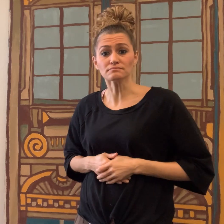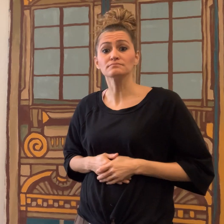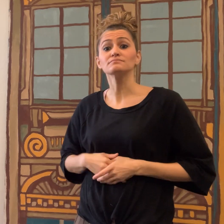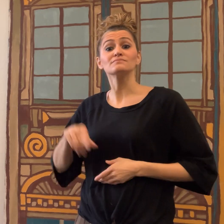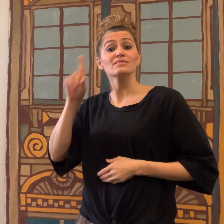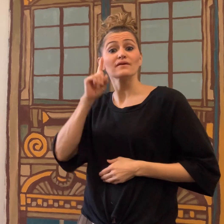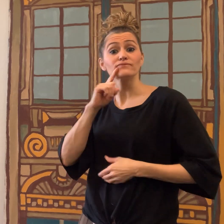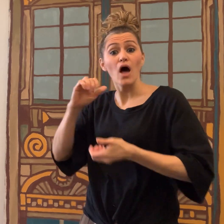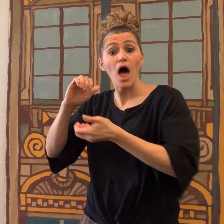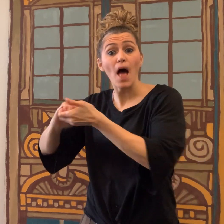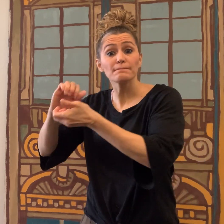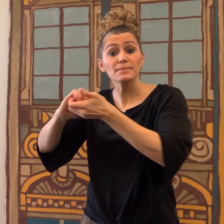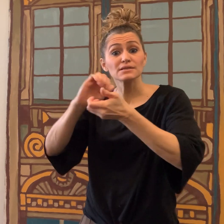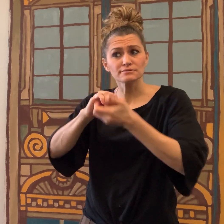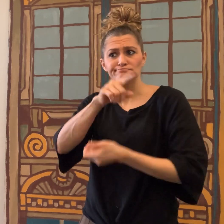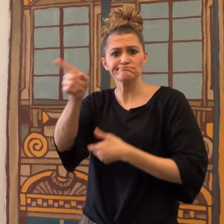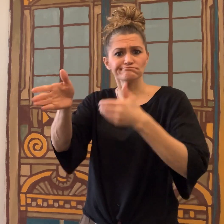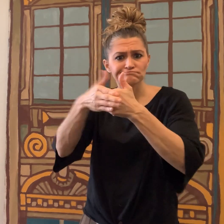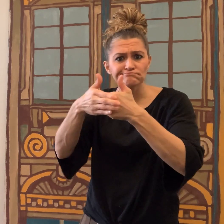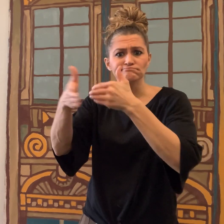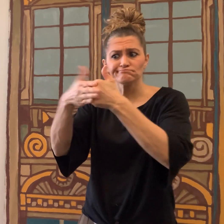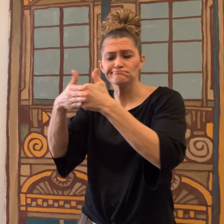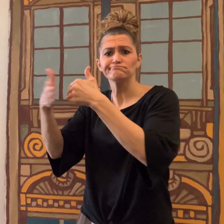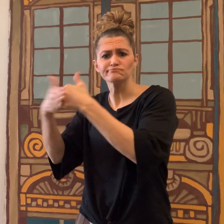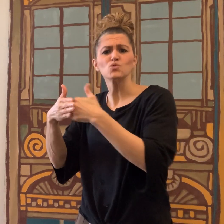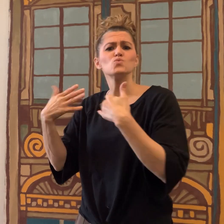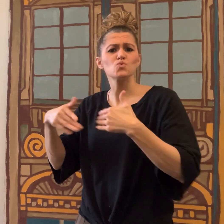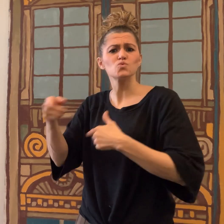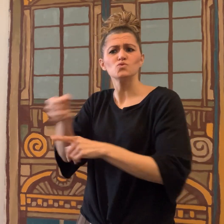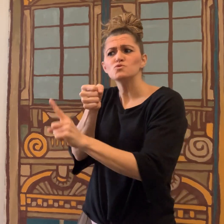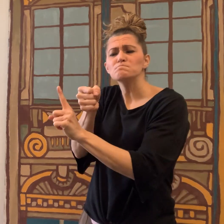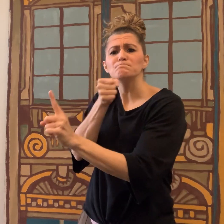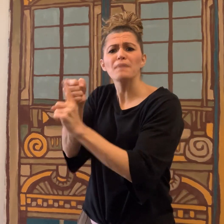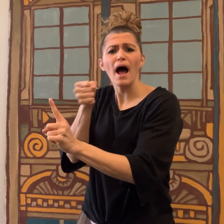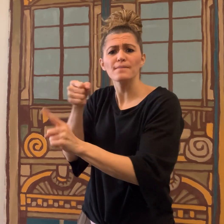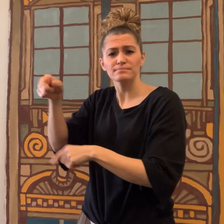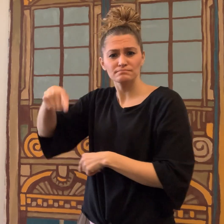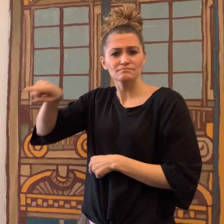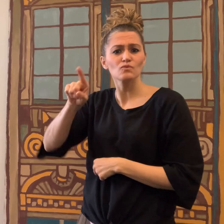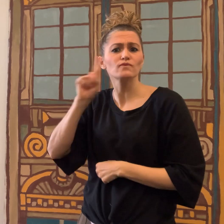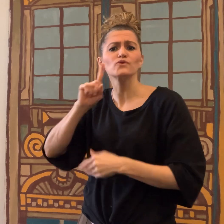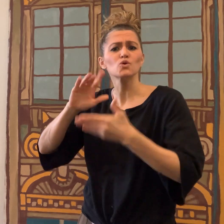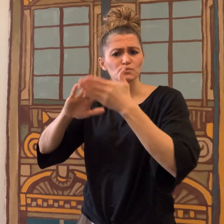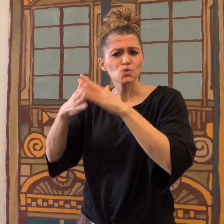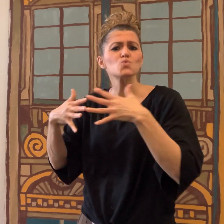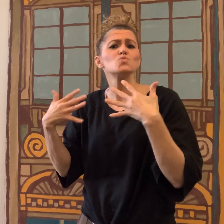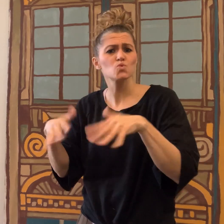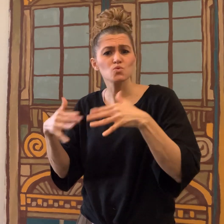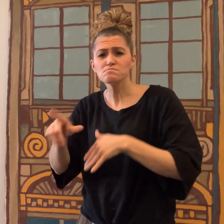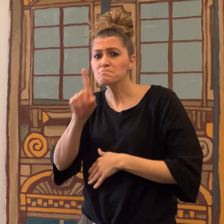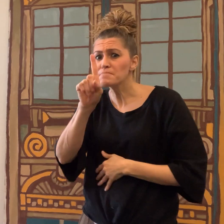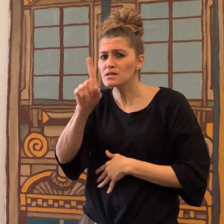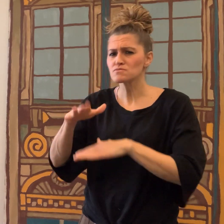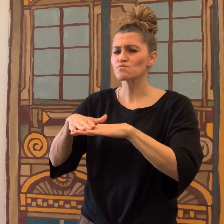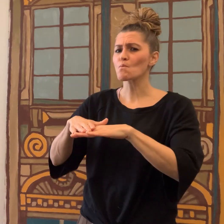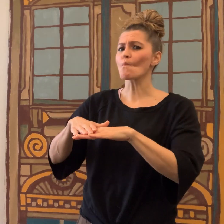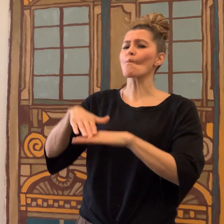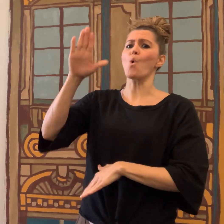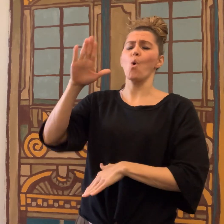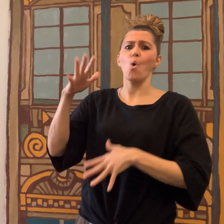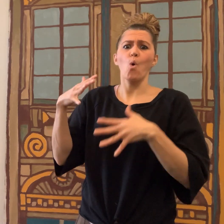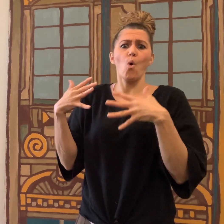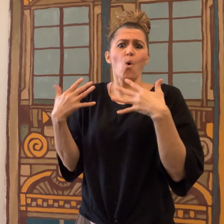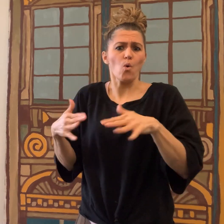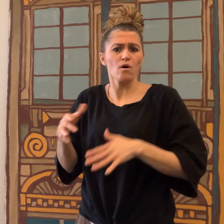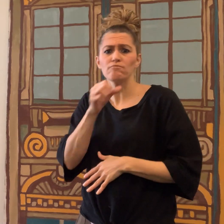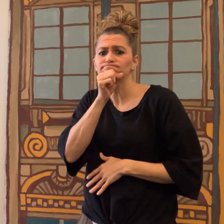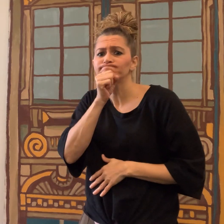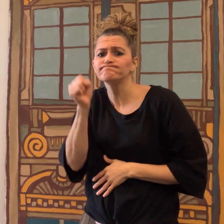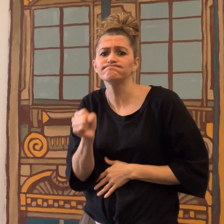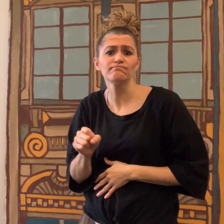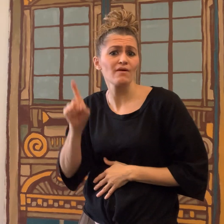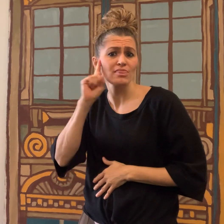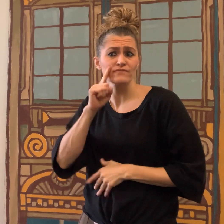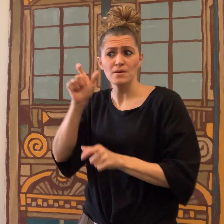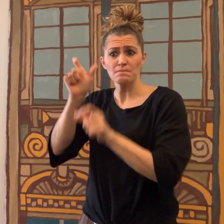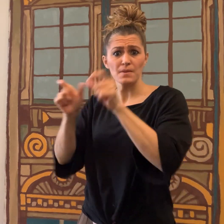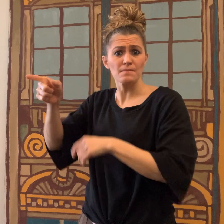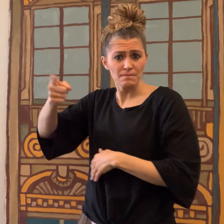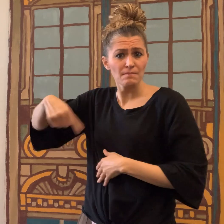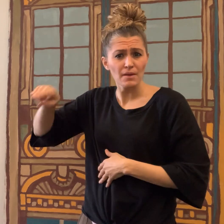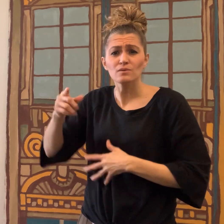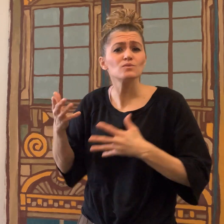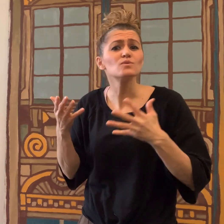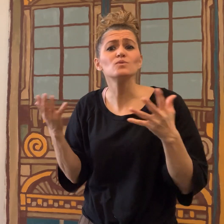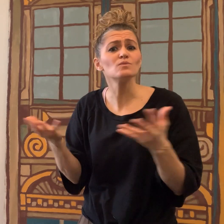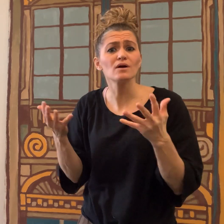Closing Deaf clubs has impacted the elderly Deaf community the most as